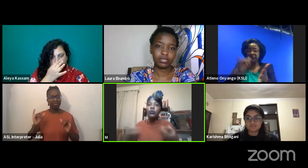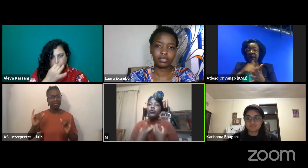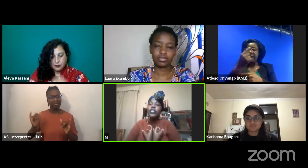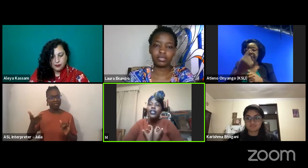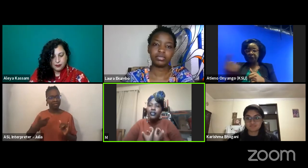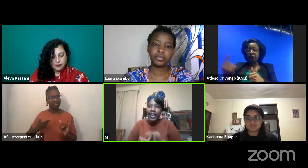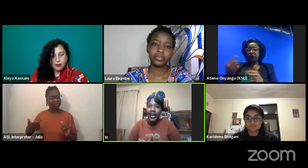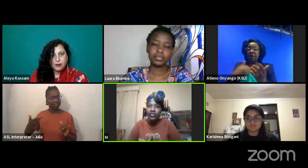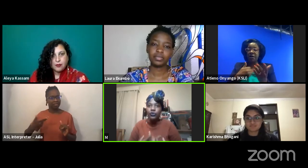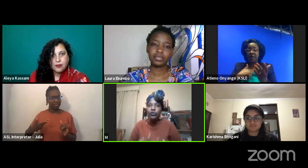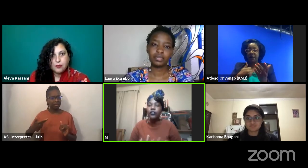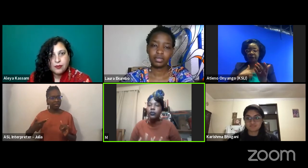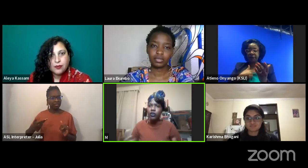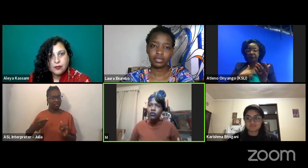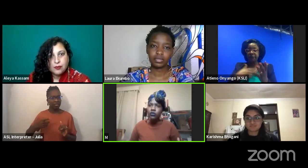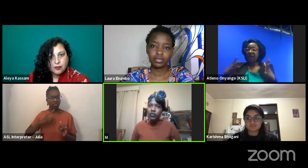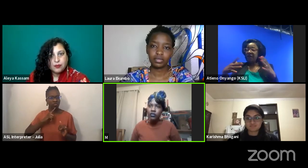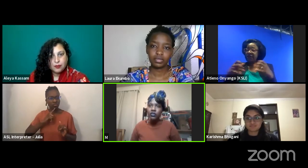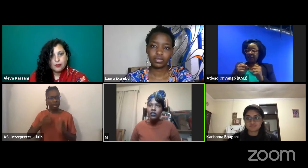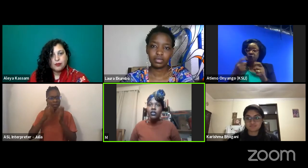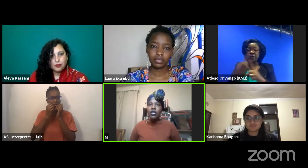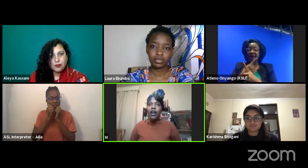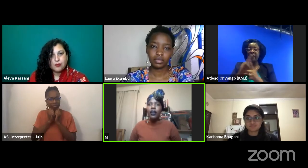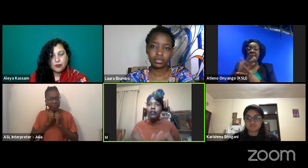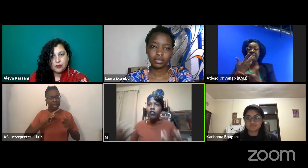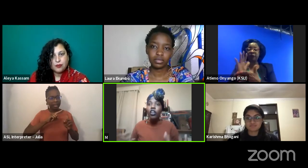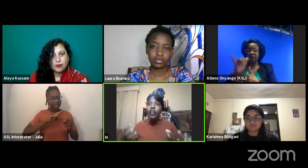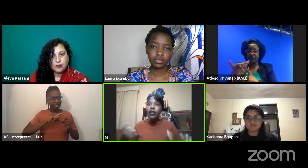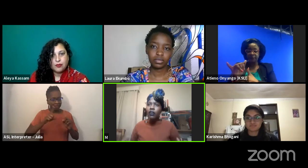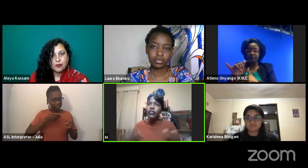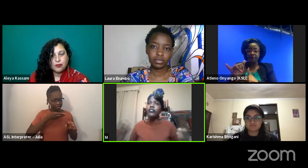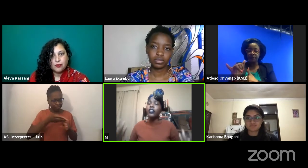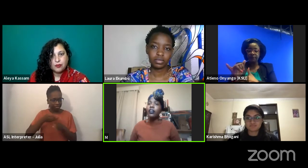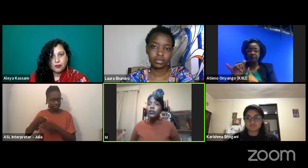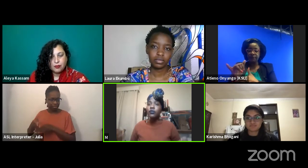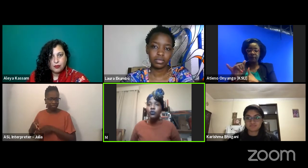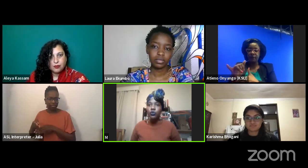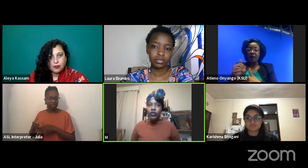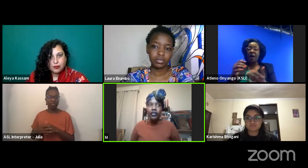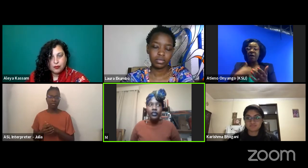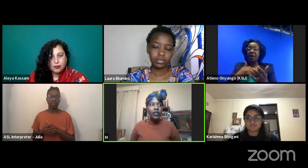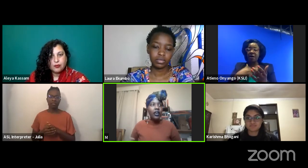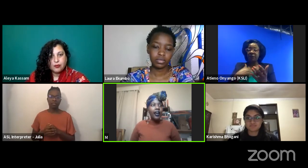we're really attached to different parts of her. And I'd fallen in love with different elements of the story.